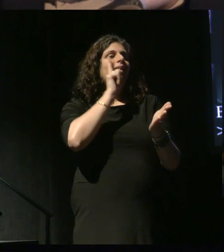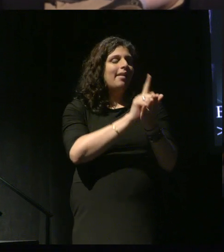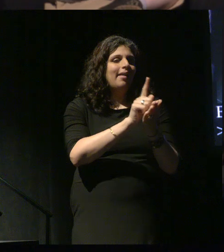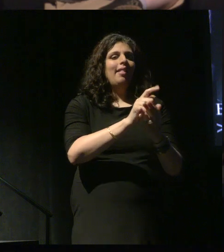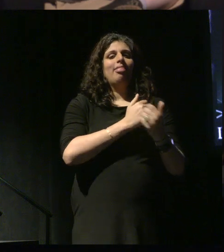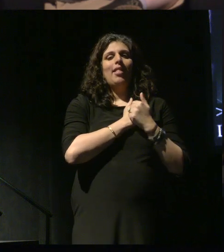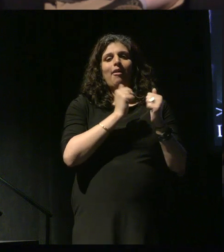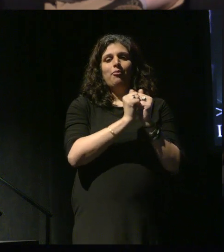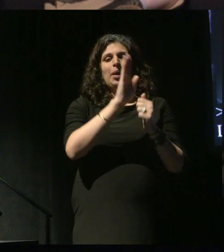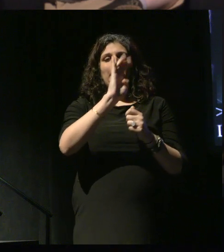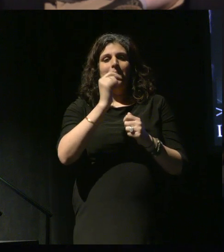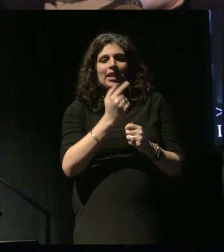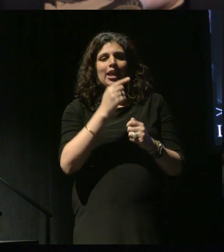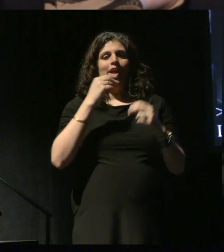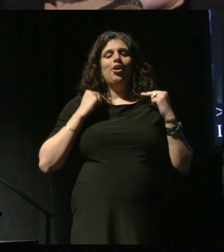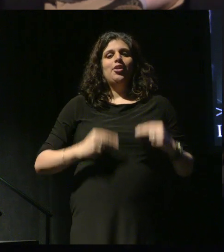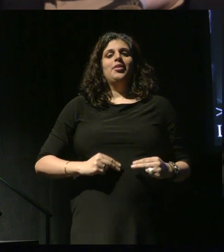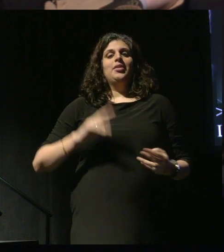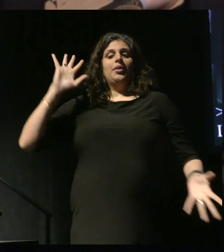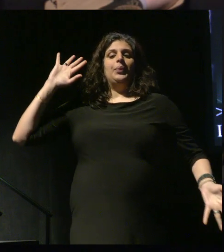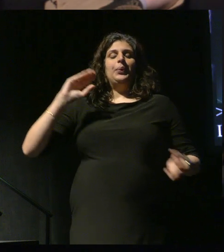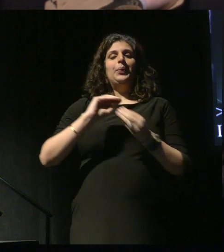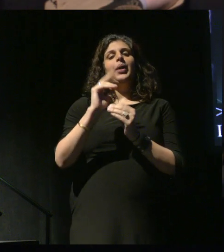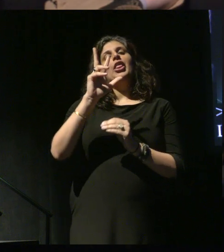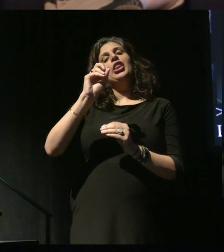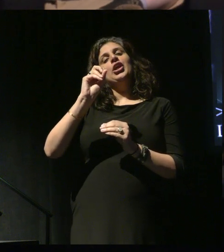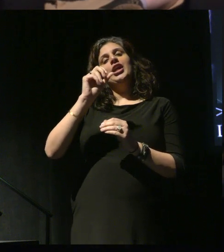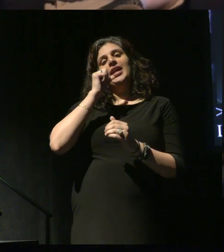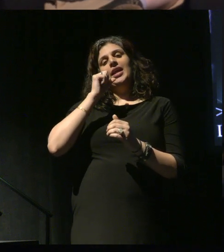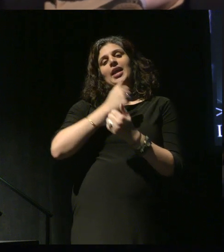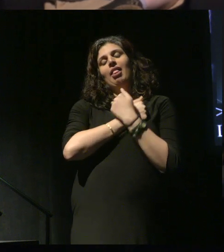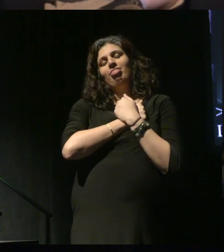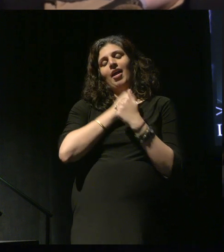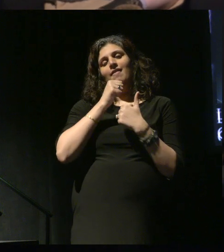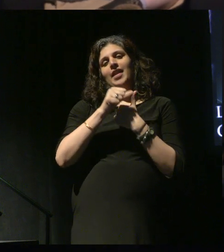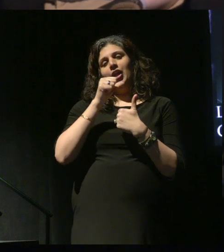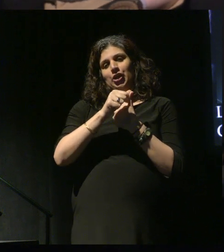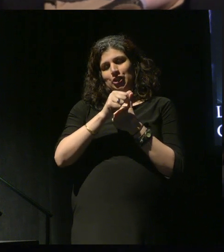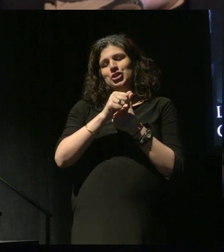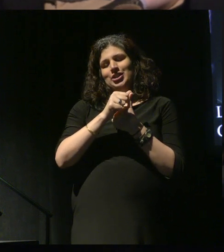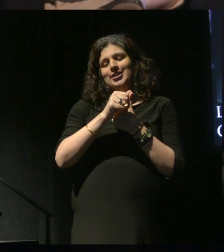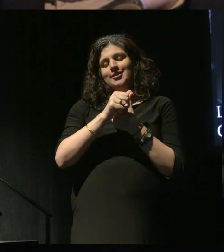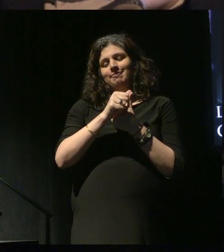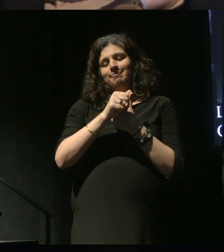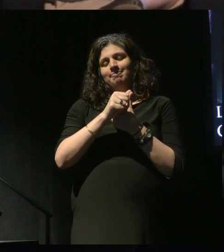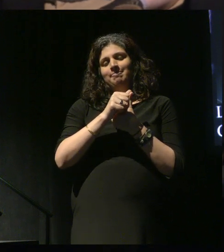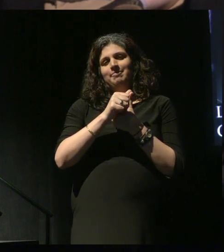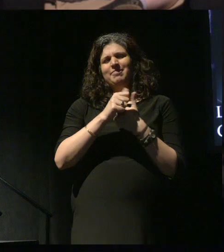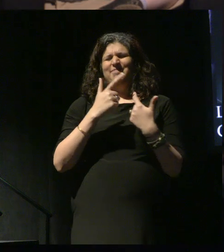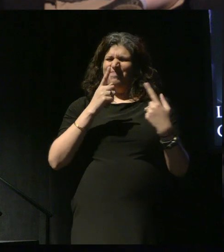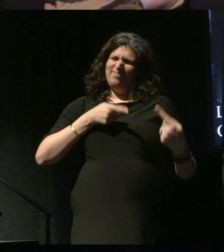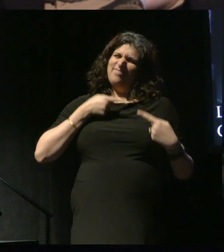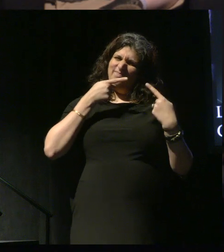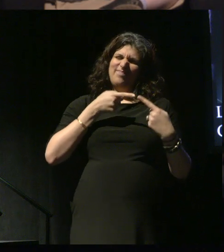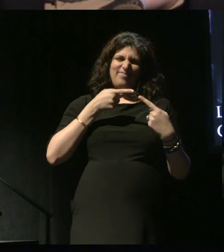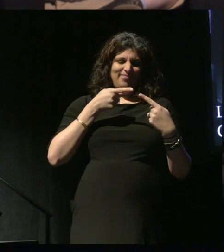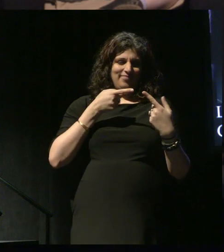It's a collection of 30 love letters. And I don't know, I've struggled a lot with structure